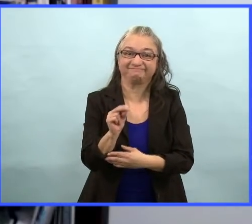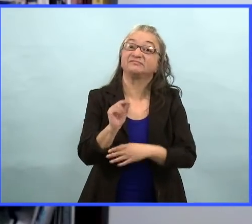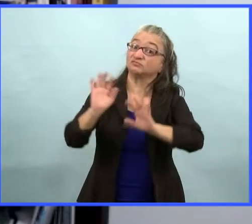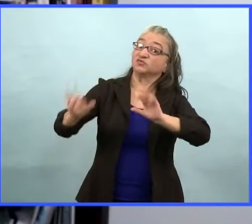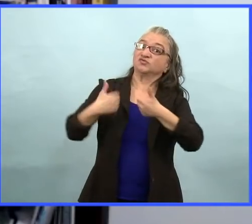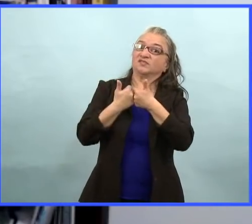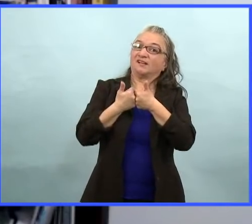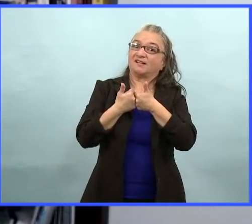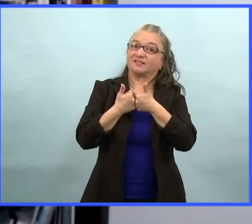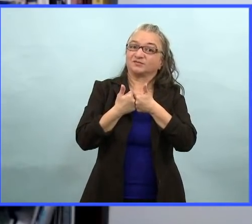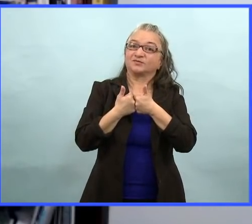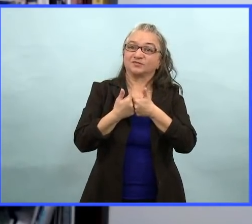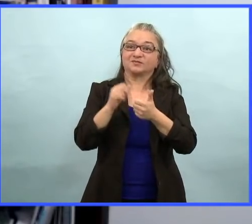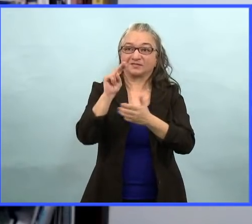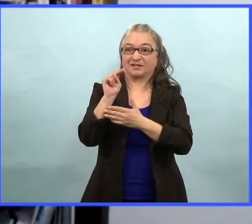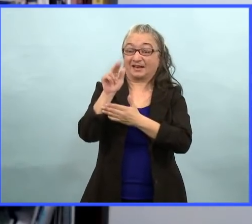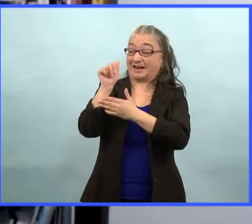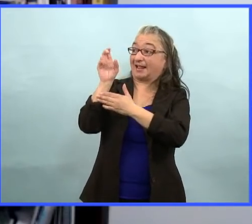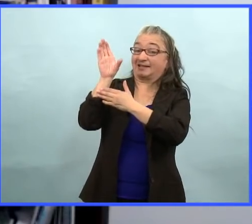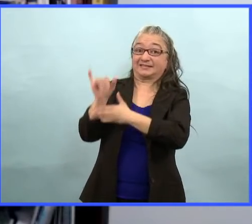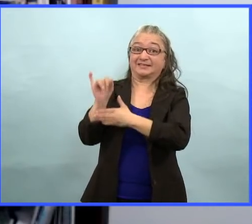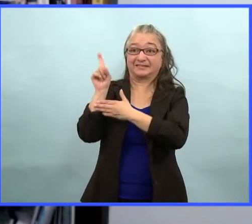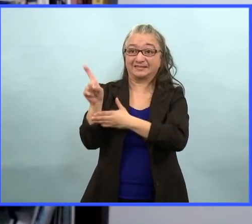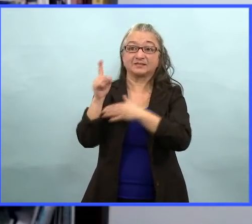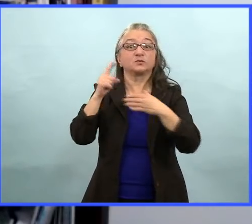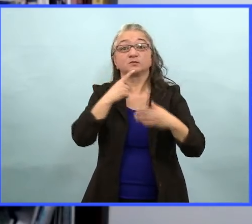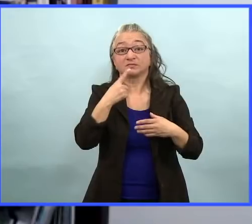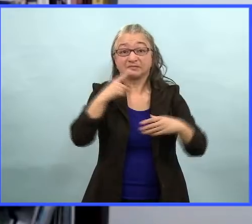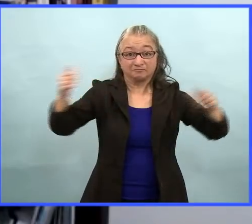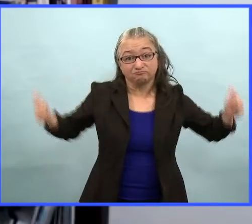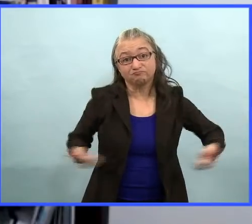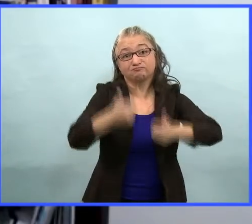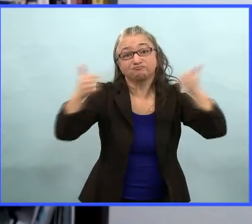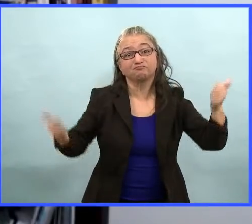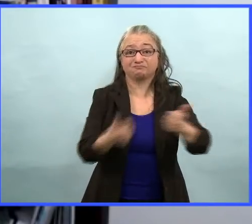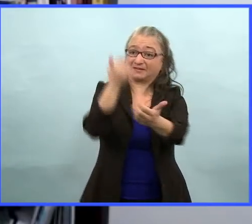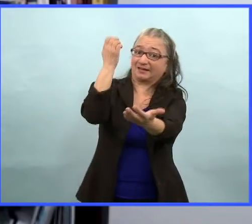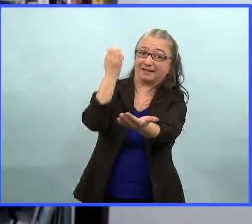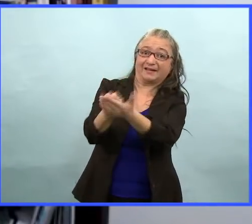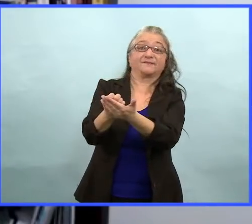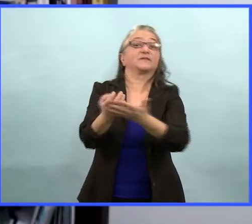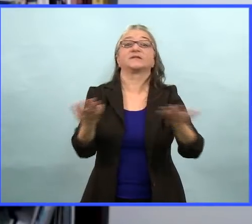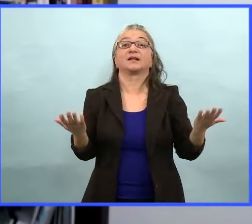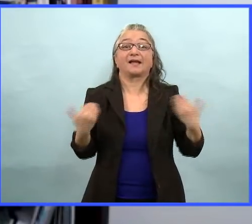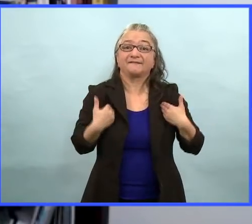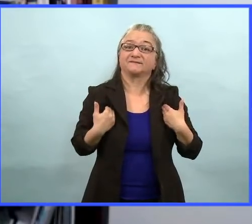there's not a lot of evidence on this exact question that we can use right now we will